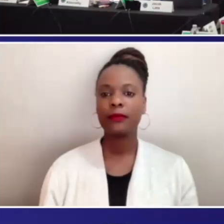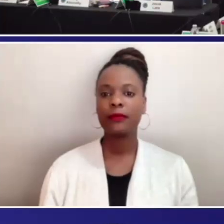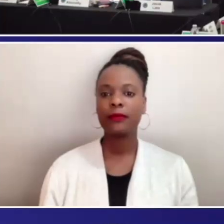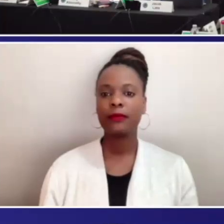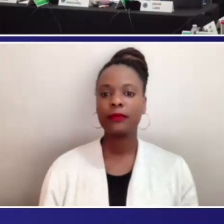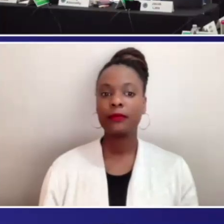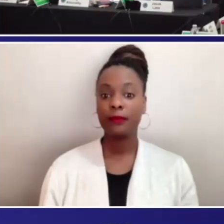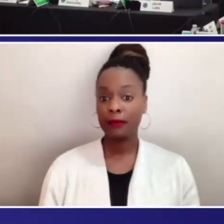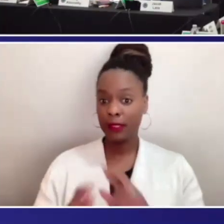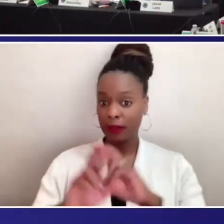Are we ready for a pulse check?